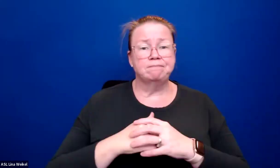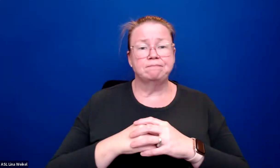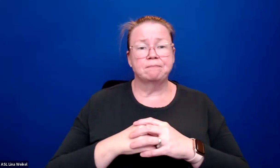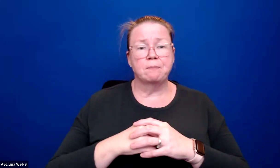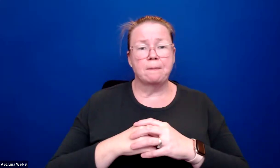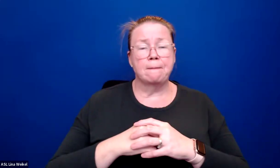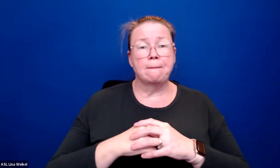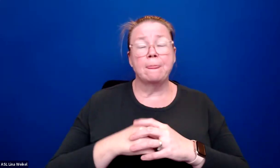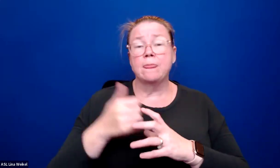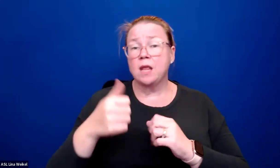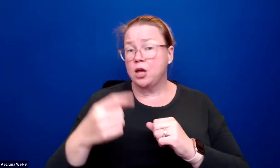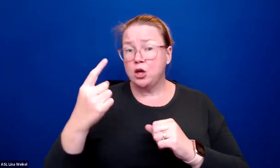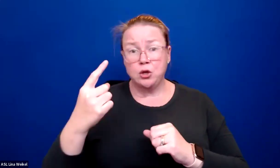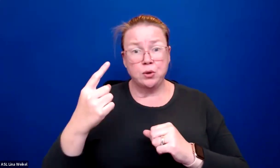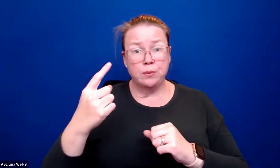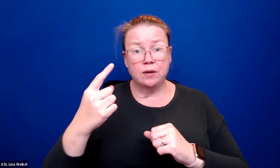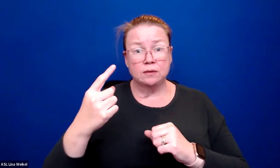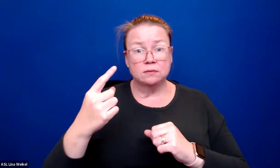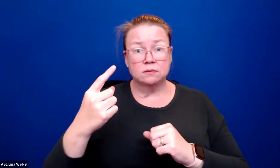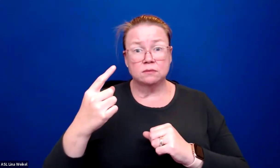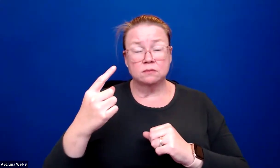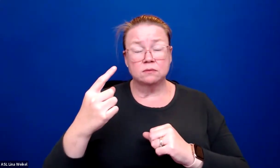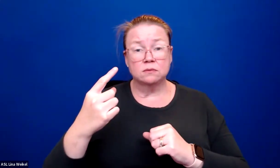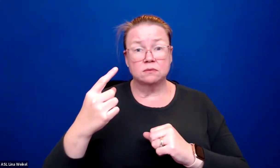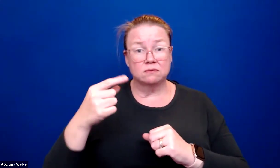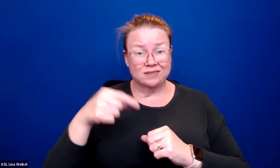Elissa w/ APRIL: Has anybody Elissa w/ APRIL: on the call